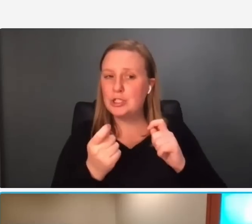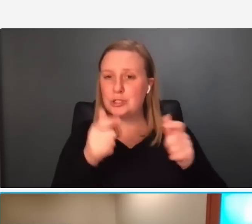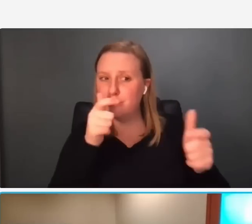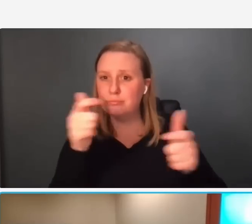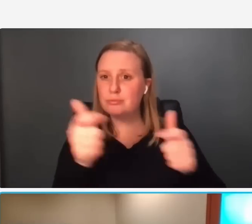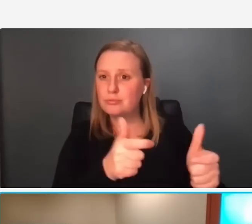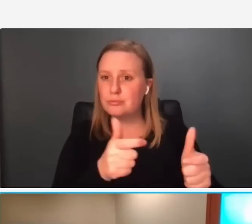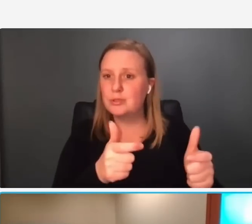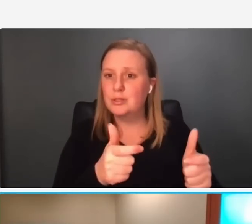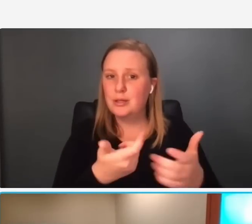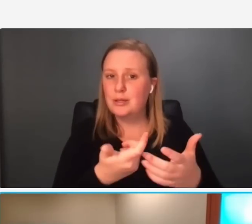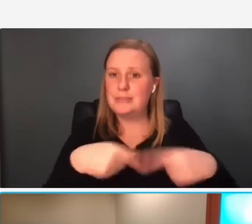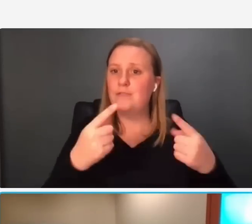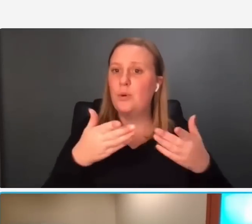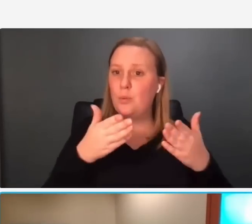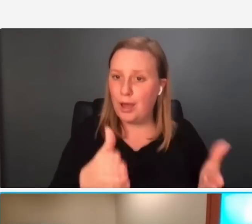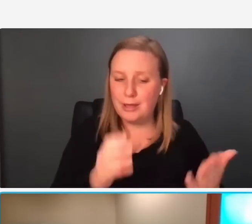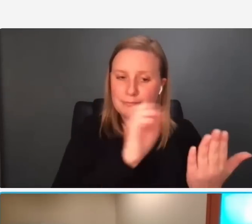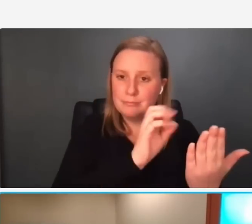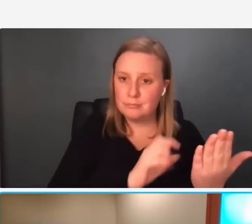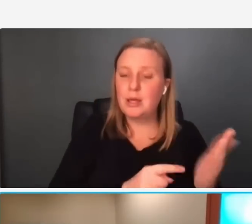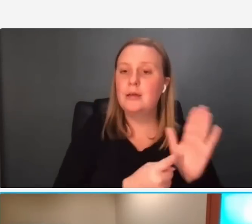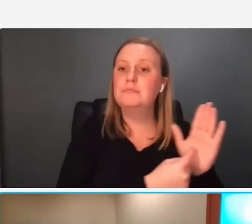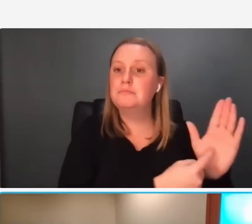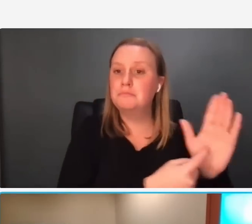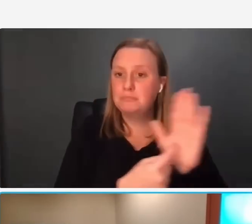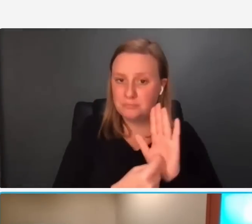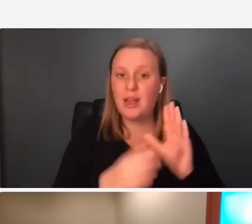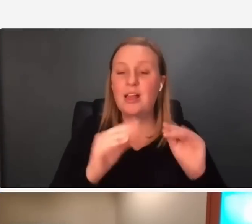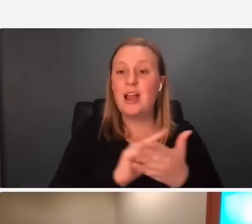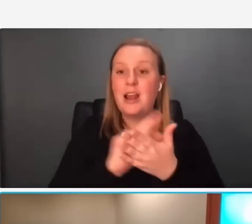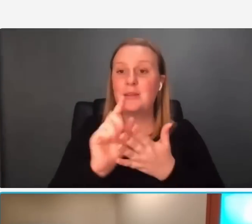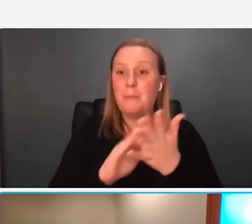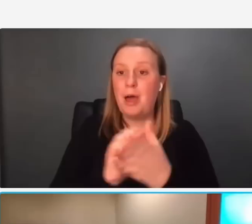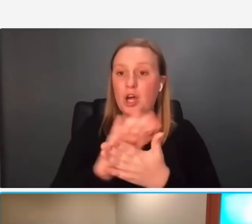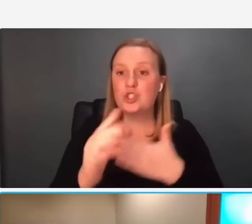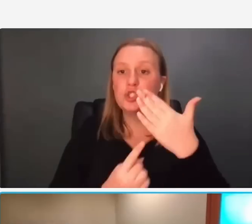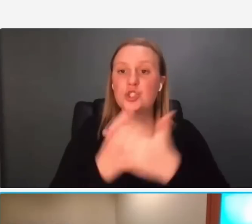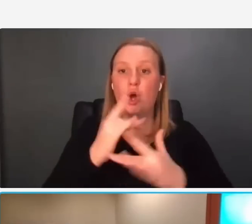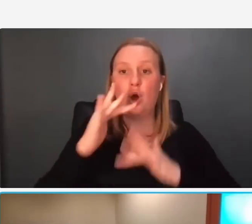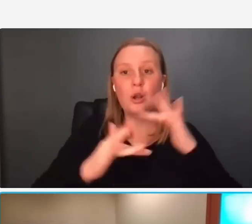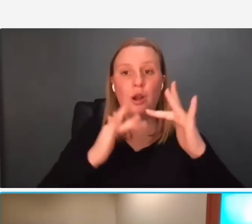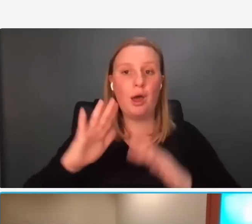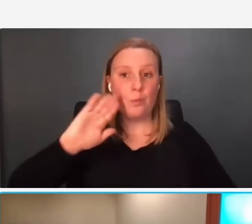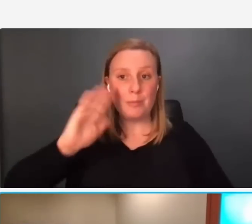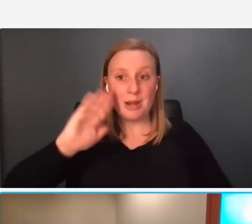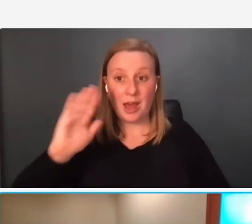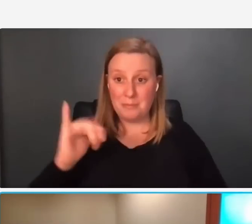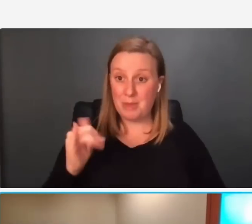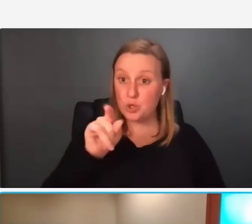We then held a webinar in March which some of you may have attended. Stage two. This is where we're at right now.